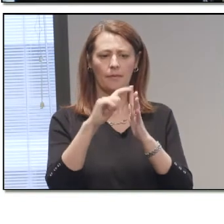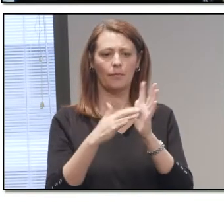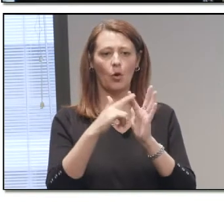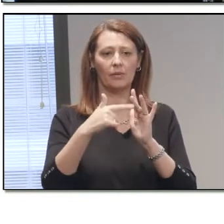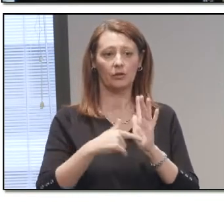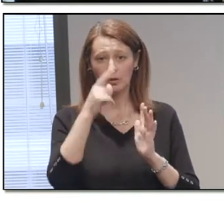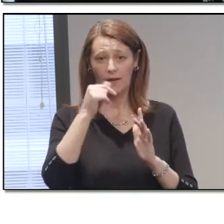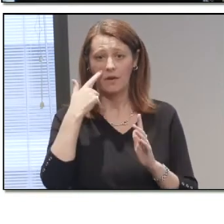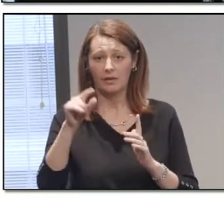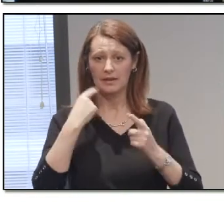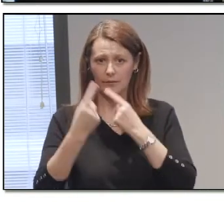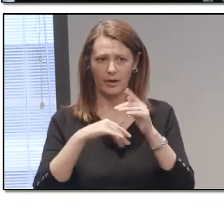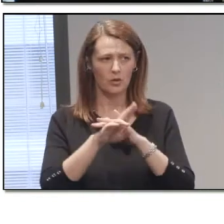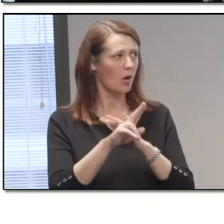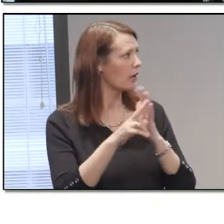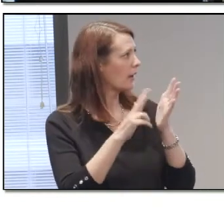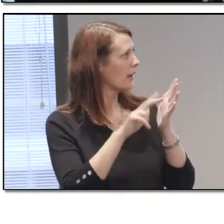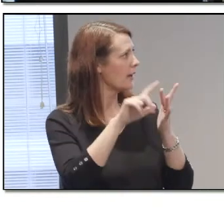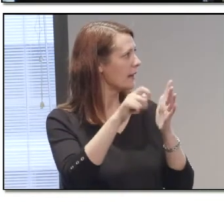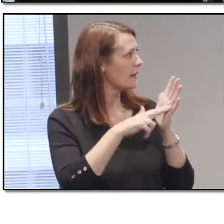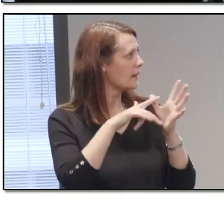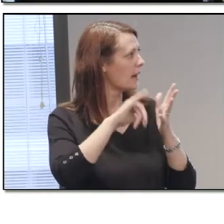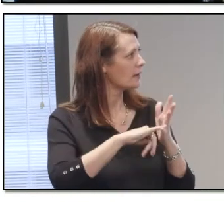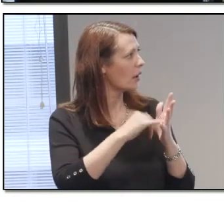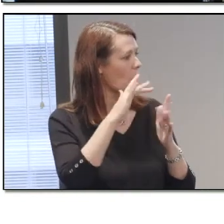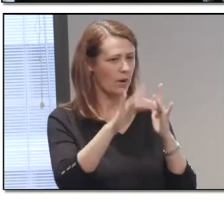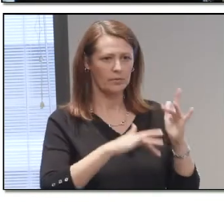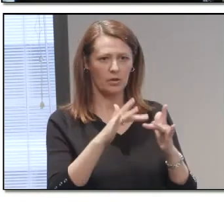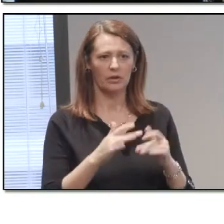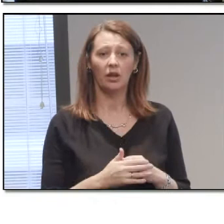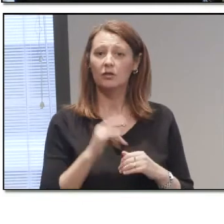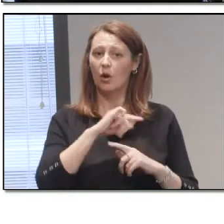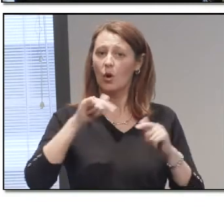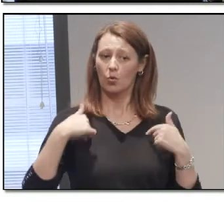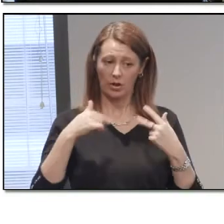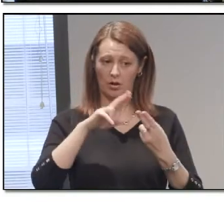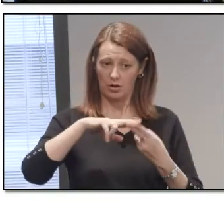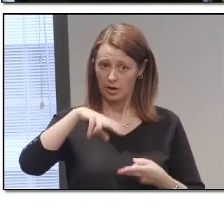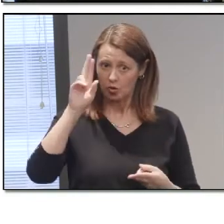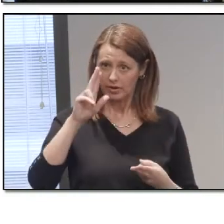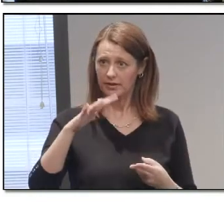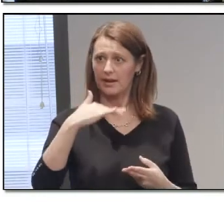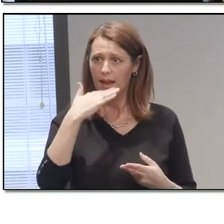this information on the NICNAS website. So, we are certainly increasing the amount of chemicals